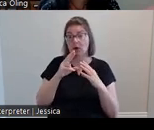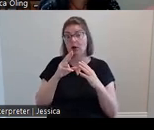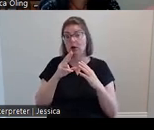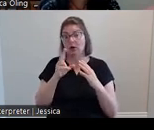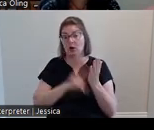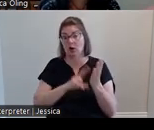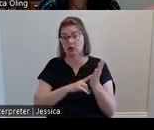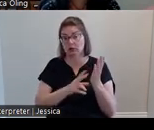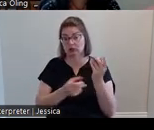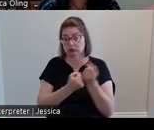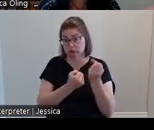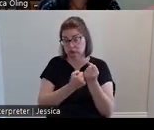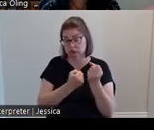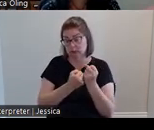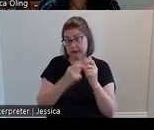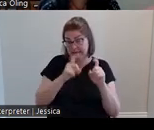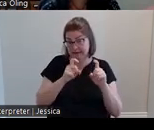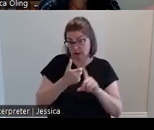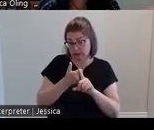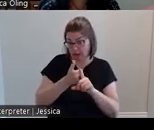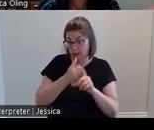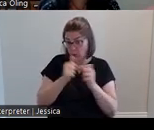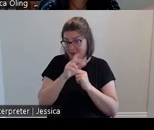and “should those testers be people with disabilities who use assistive technologies?”